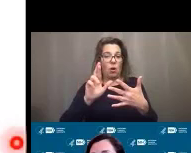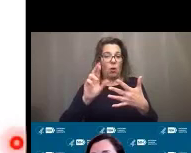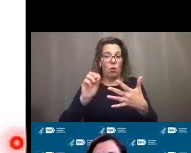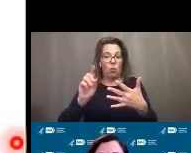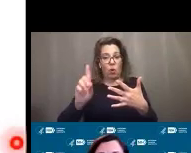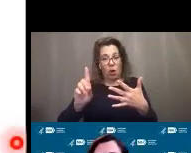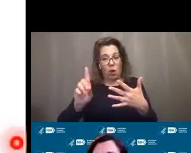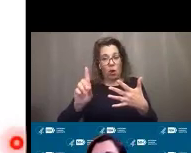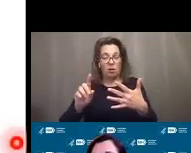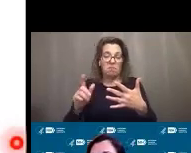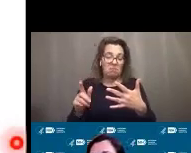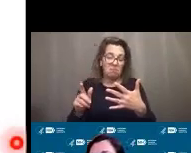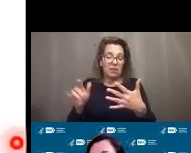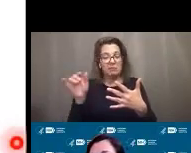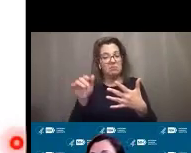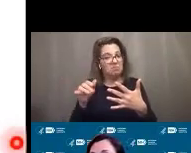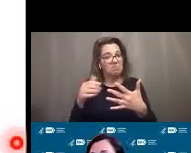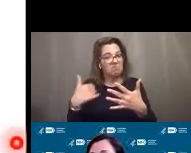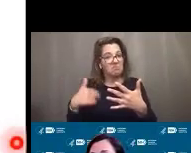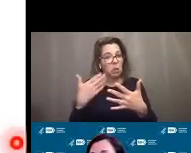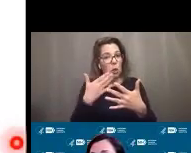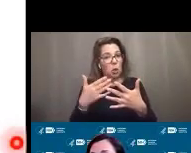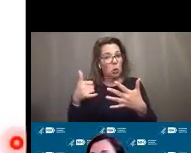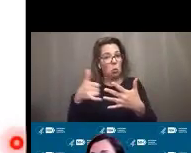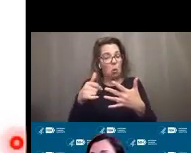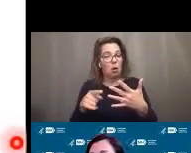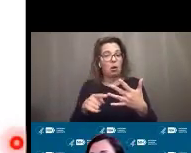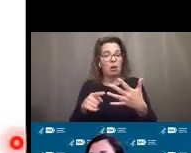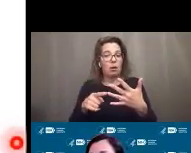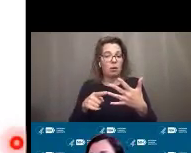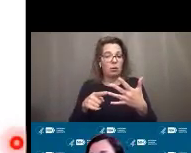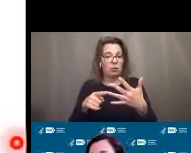as a researcher, as a mentor or a future mentor, if you will?